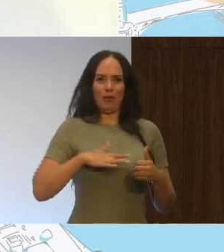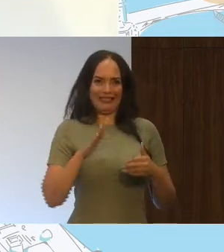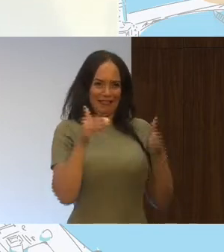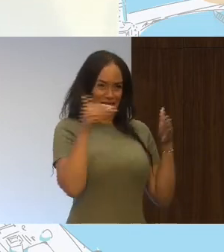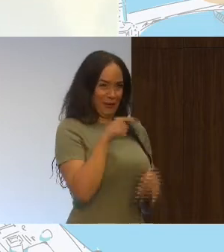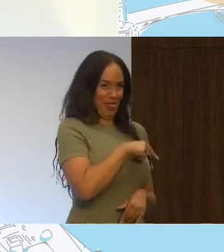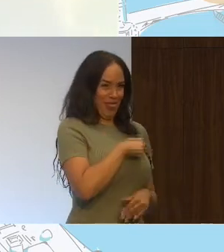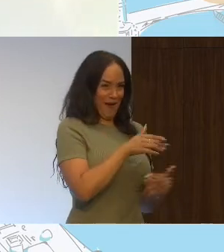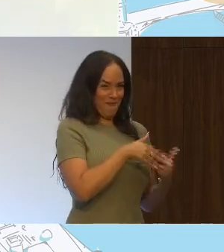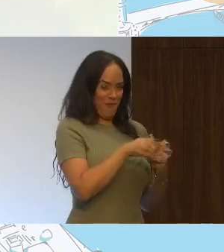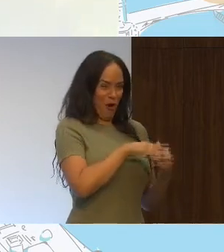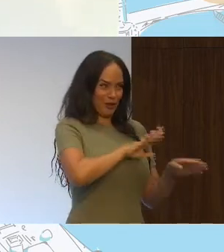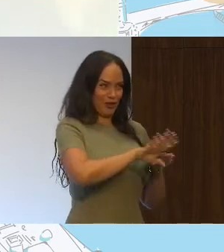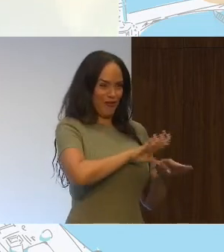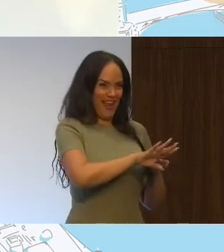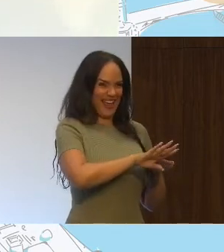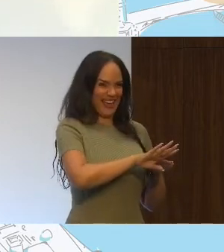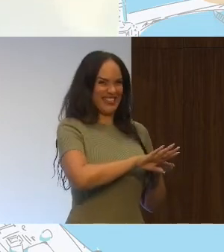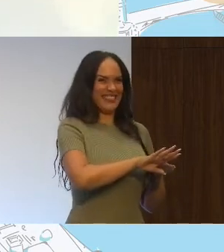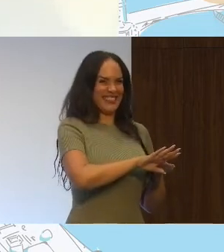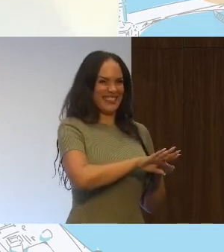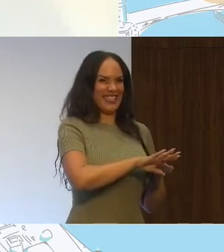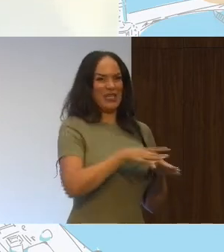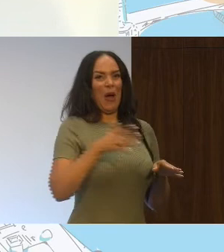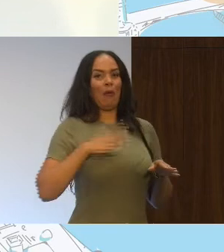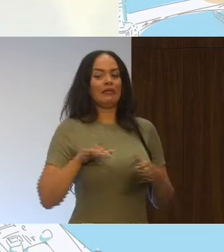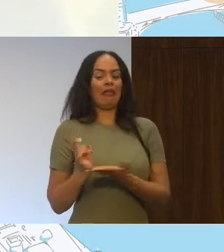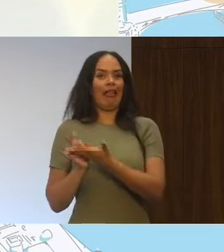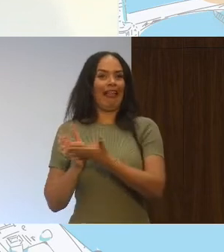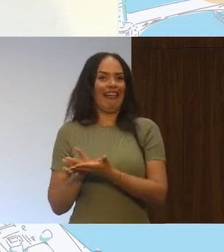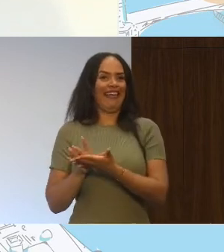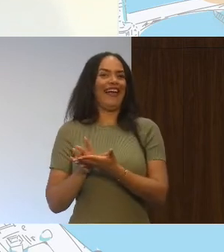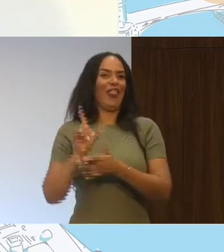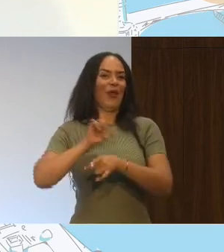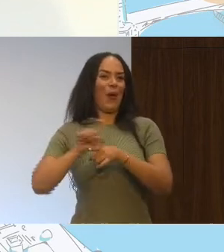and so I wanted to get out of the regular course for a year and spend more time training because it was a time when I could run